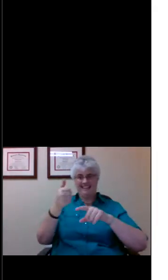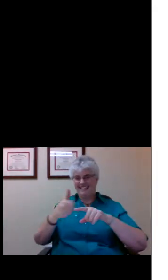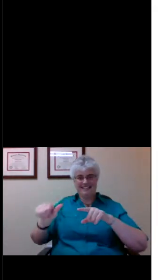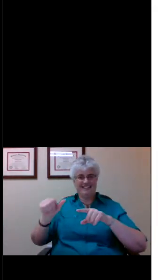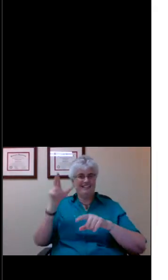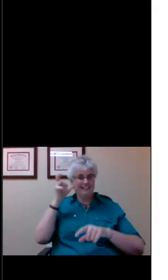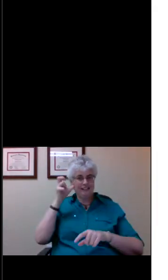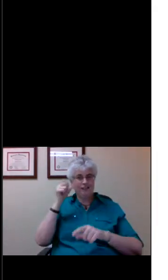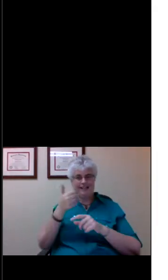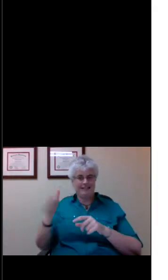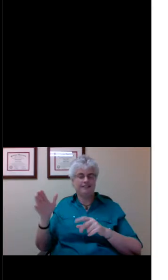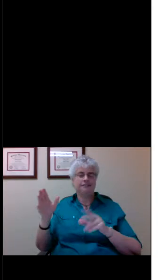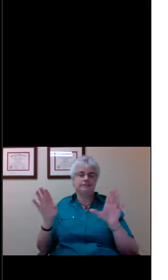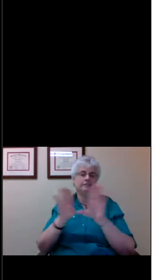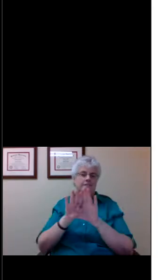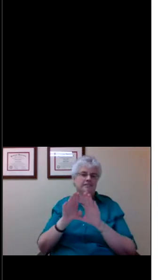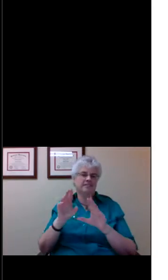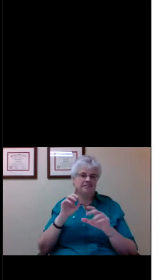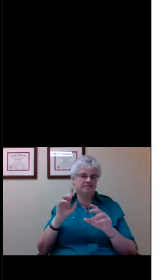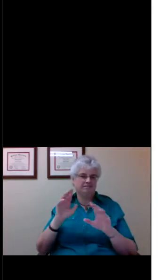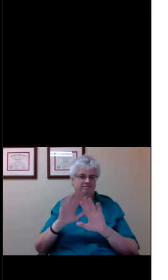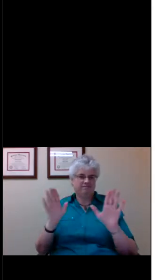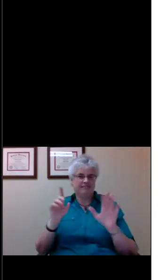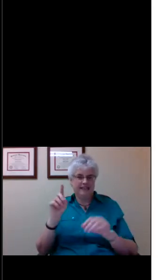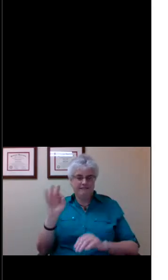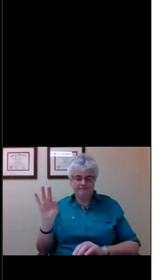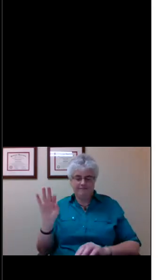certain perspective but if you can't hear anything that we would consider